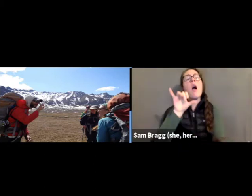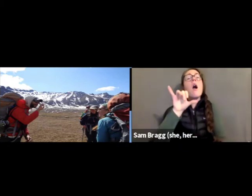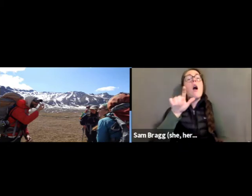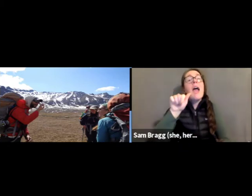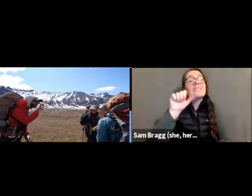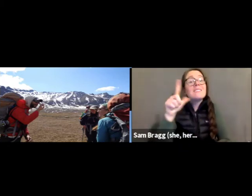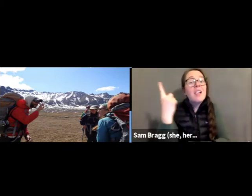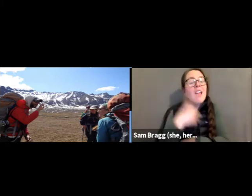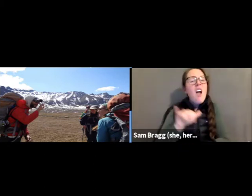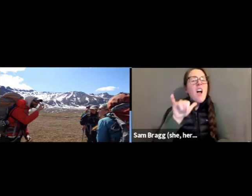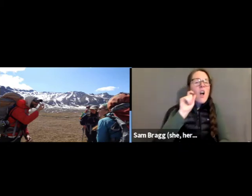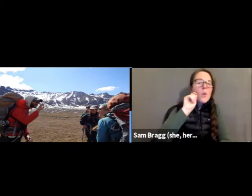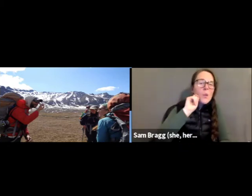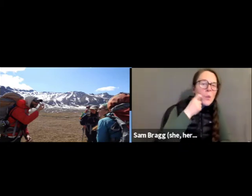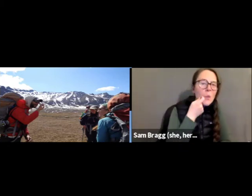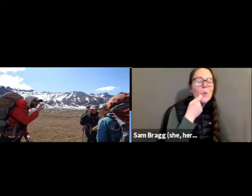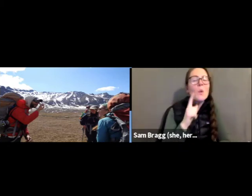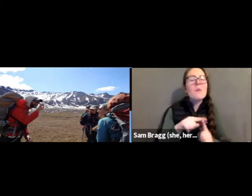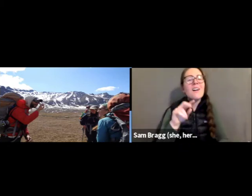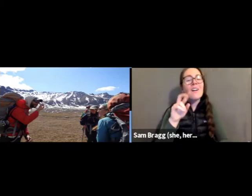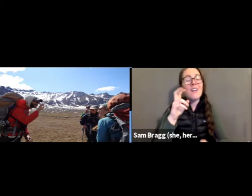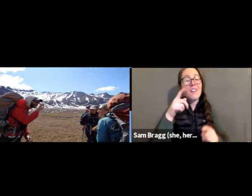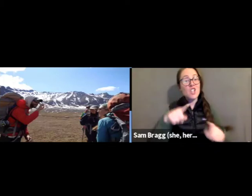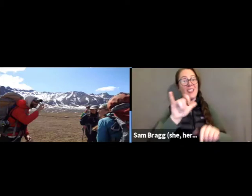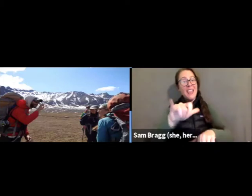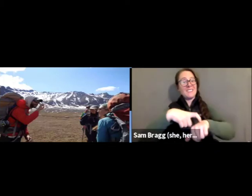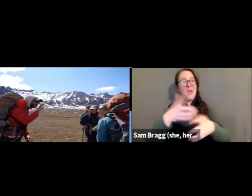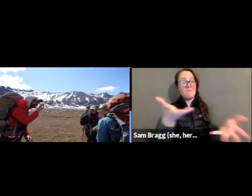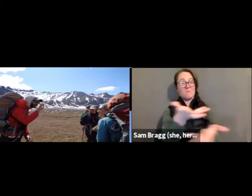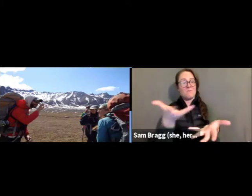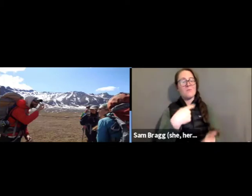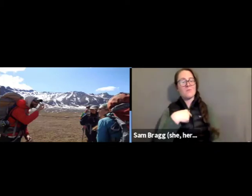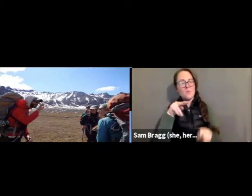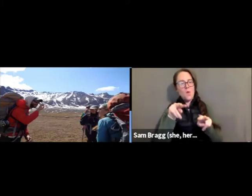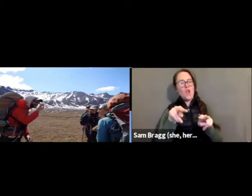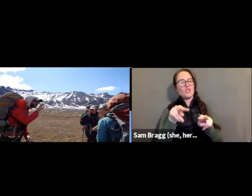that they were reading and it was when they read through our notes it was asl day and that was our